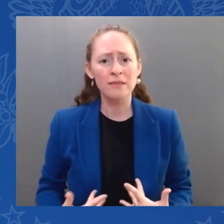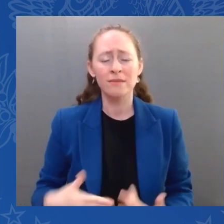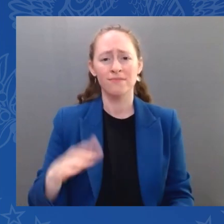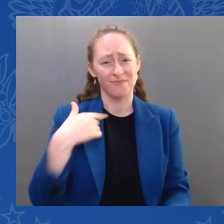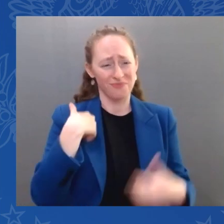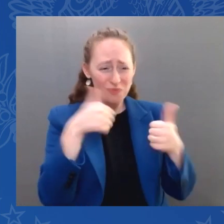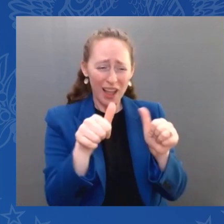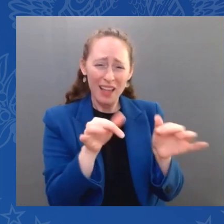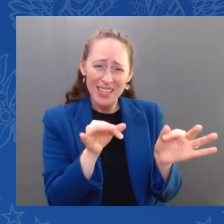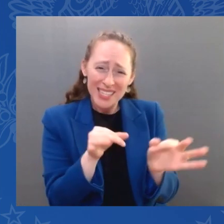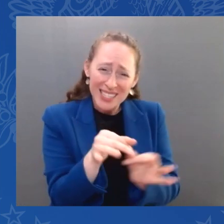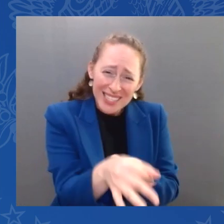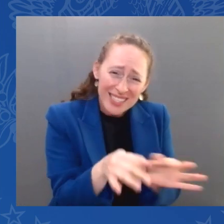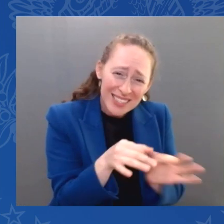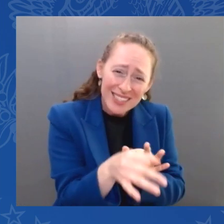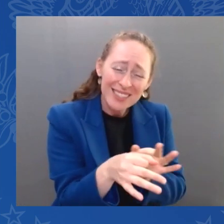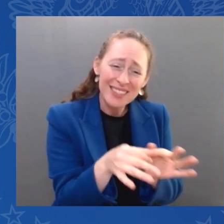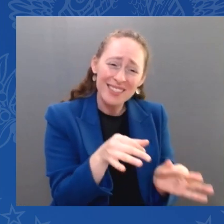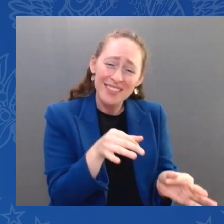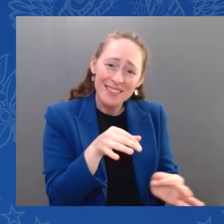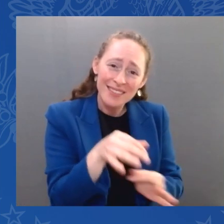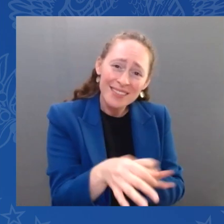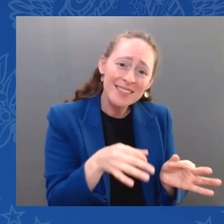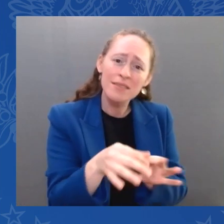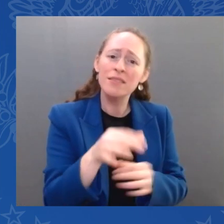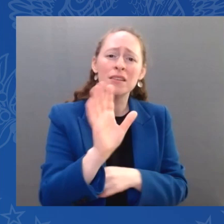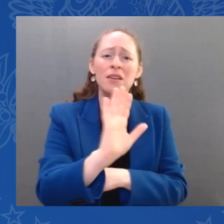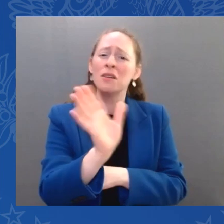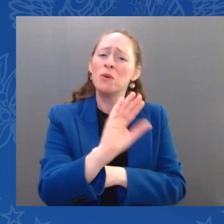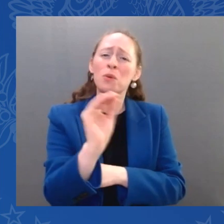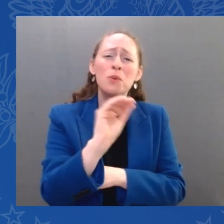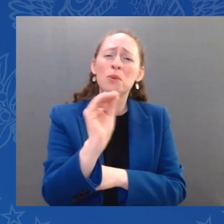knowing that the very weapons used in the attack are still freely available?